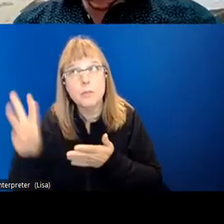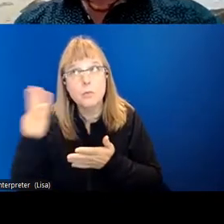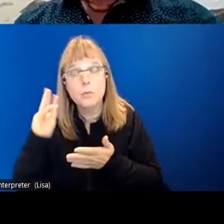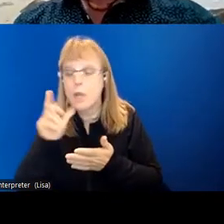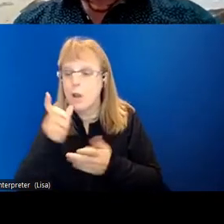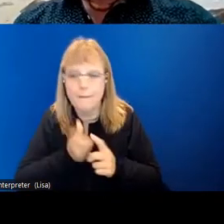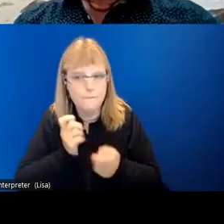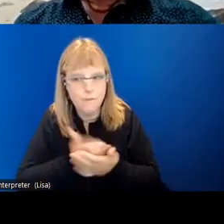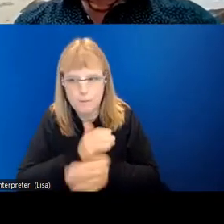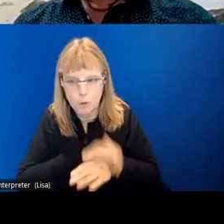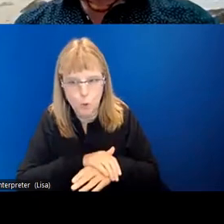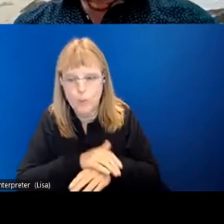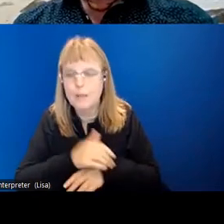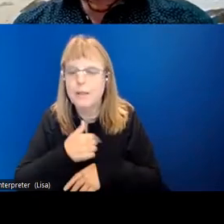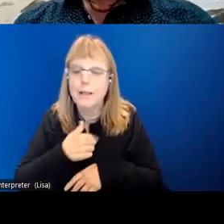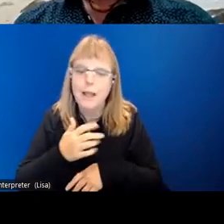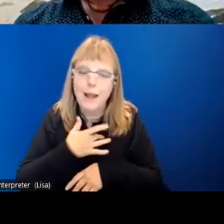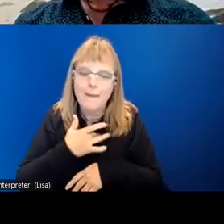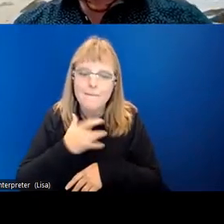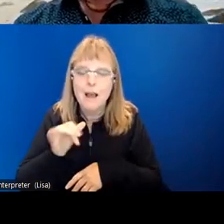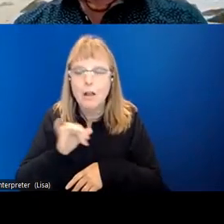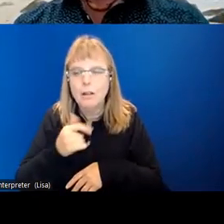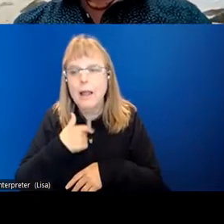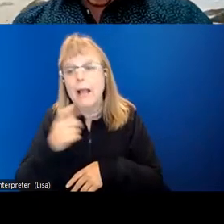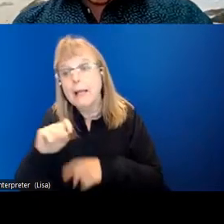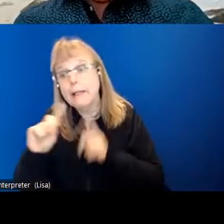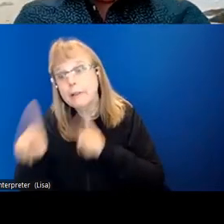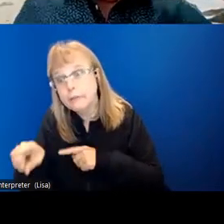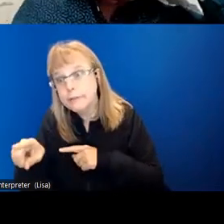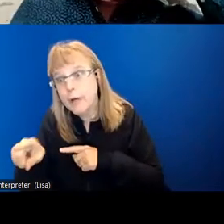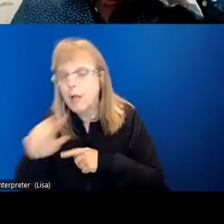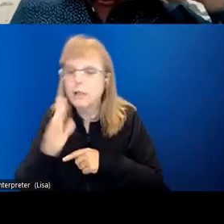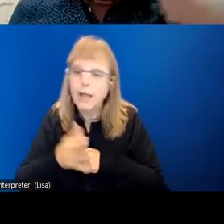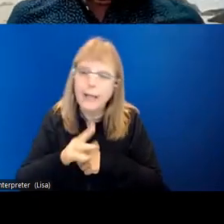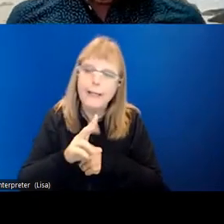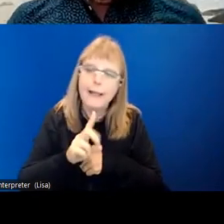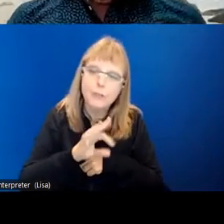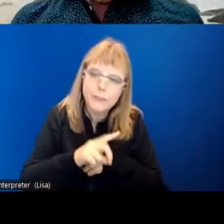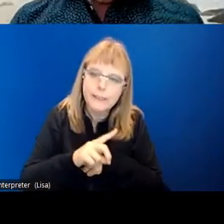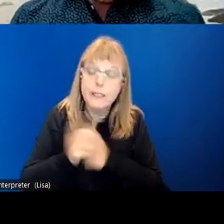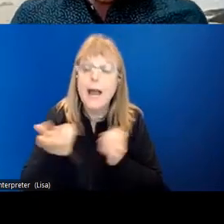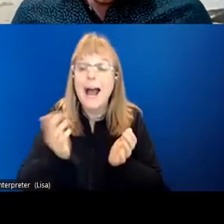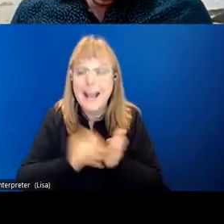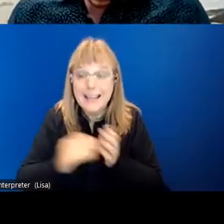oh, I need to respond, I need to respond. I never did. And then I got another email from him saying,